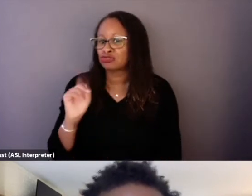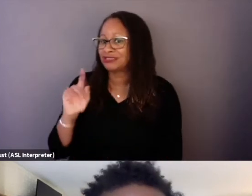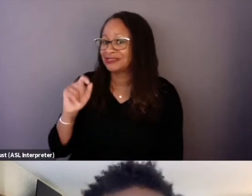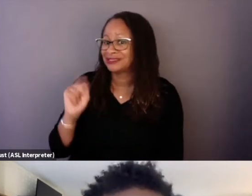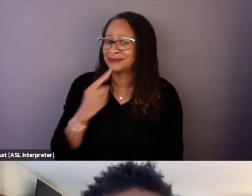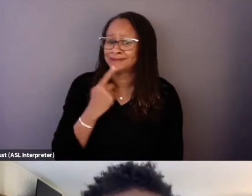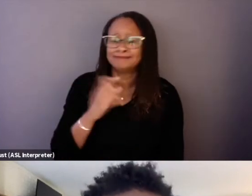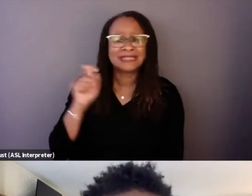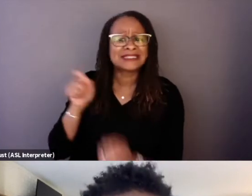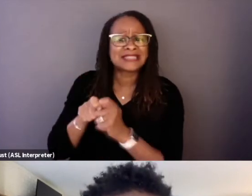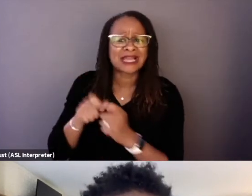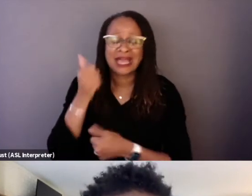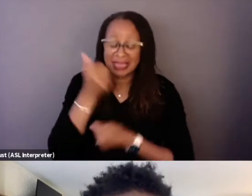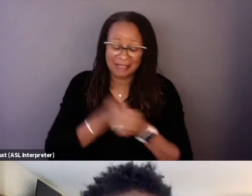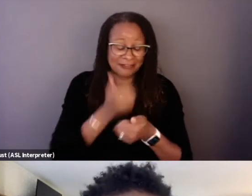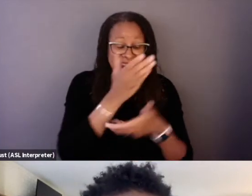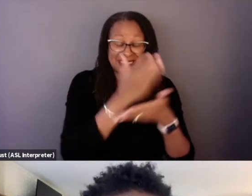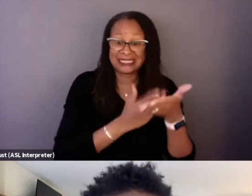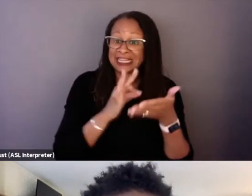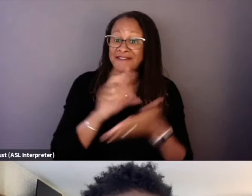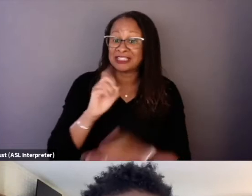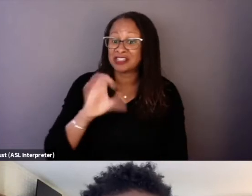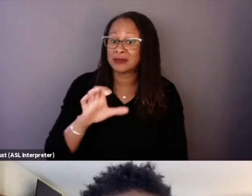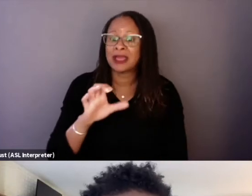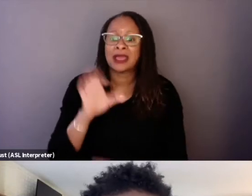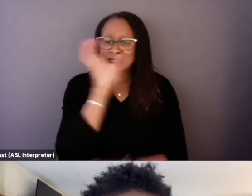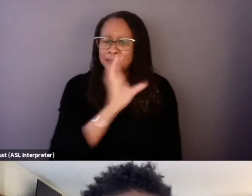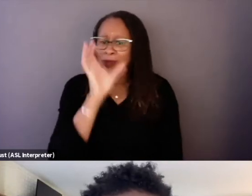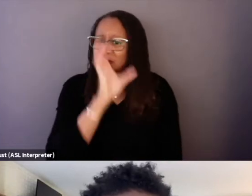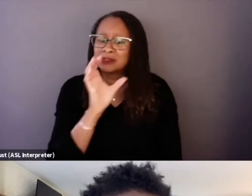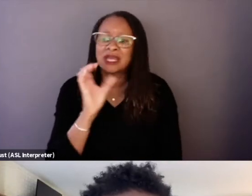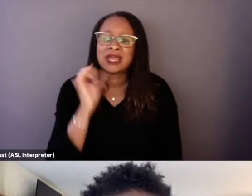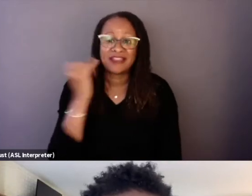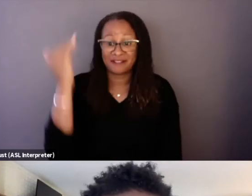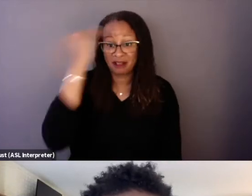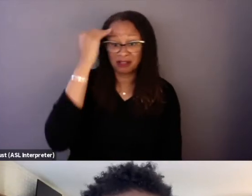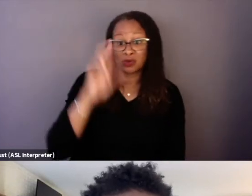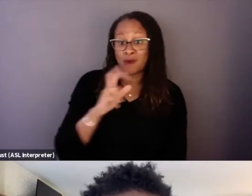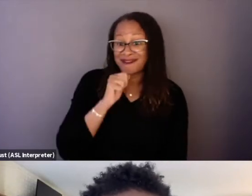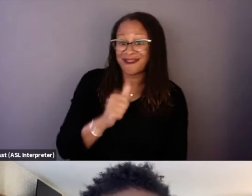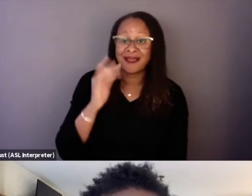is exploring whether consciously or not, those biases that have for years,